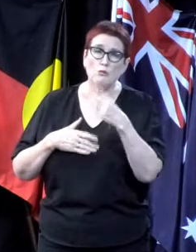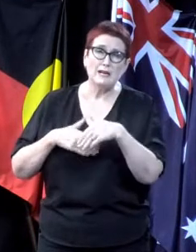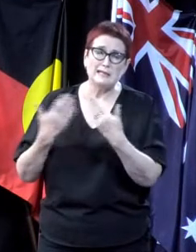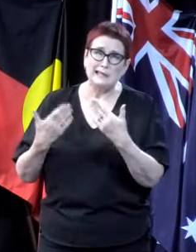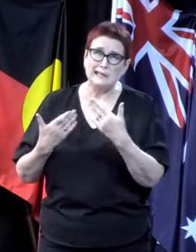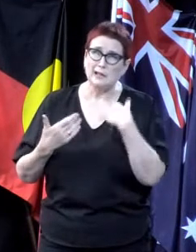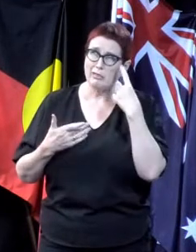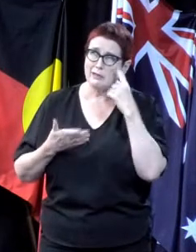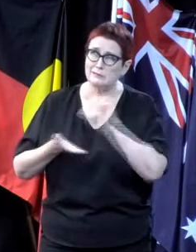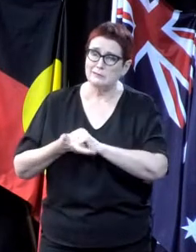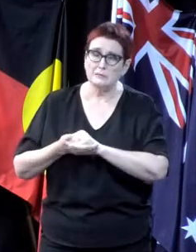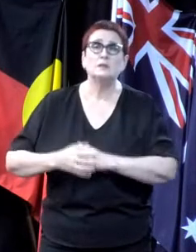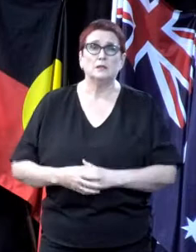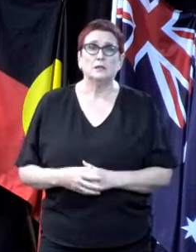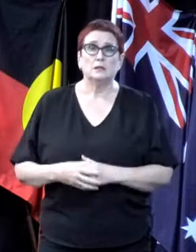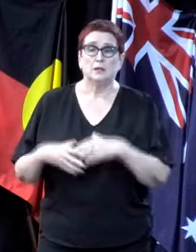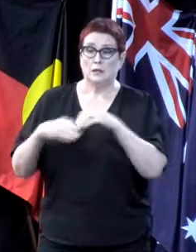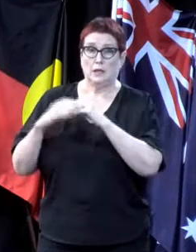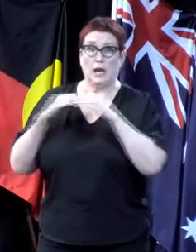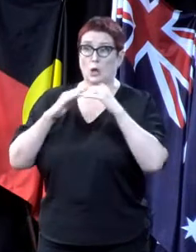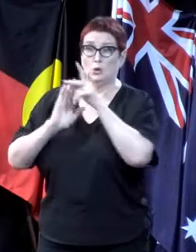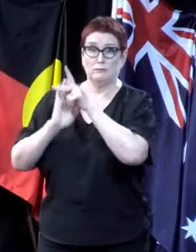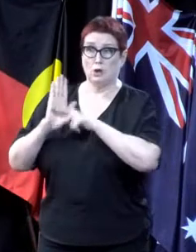And the inclusion policy is coming out.